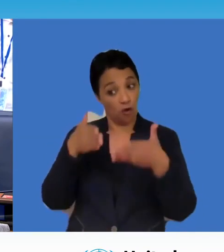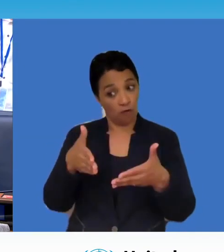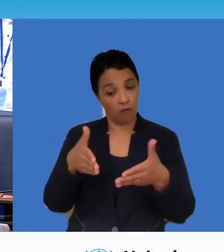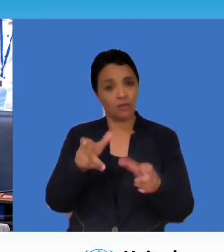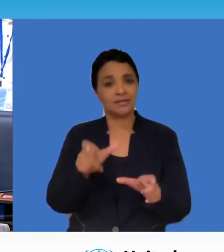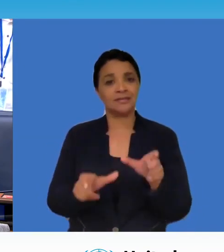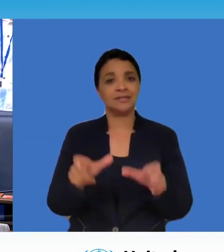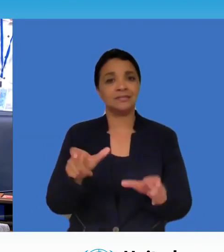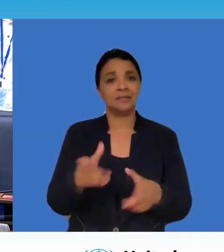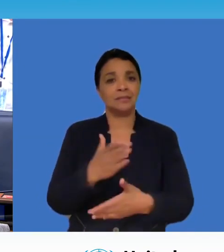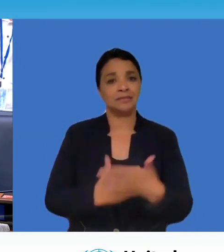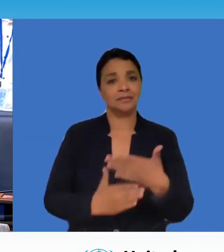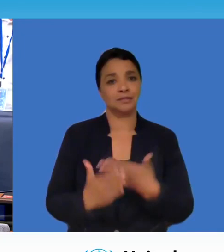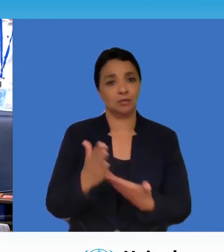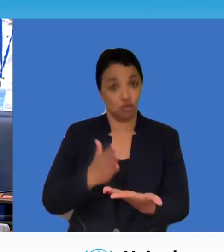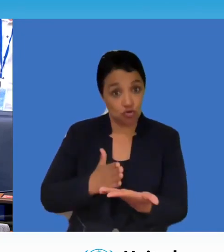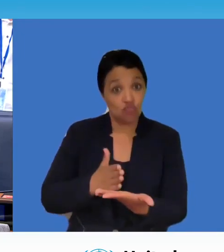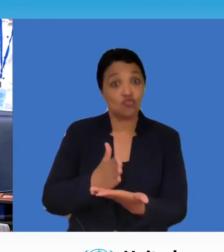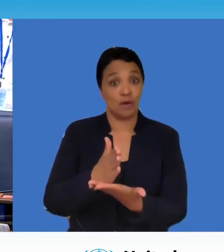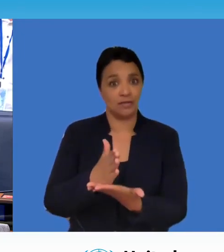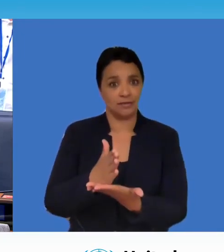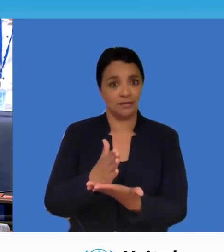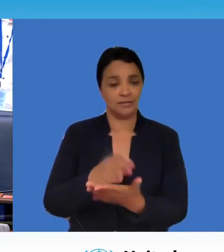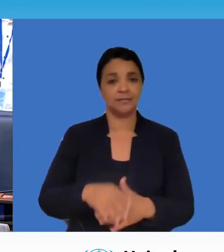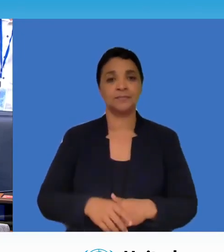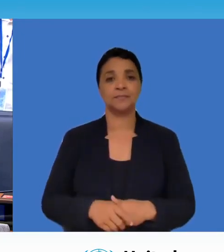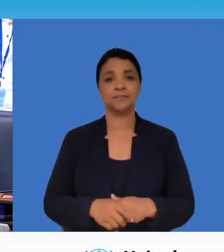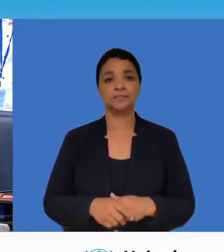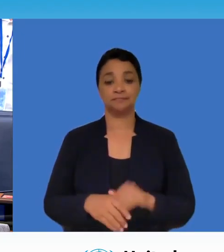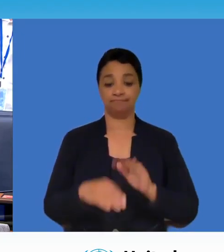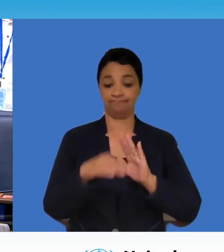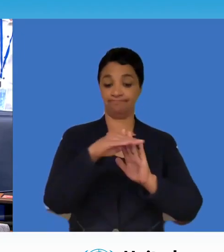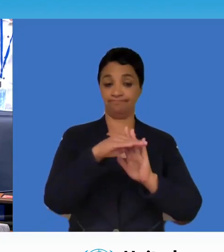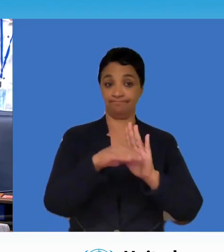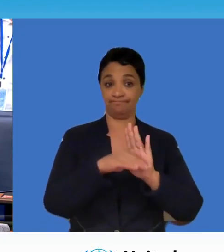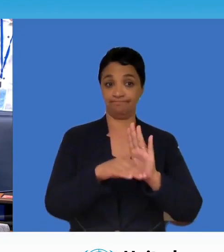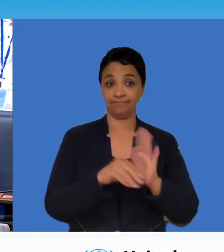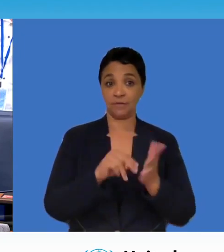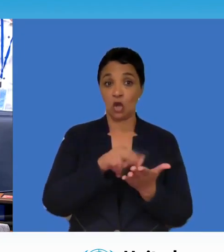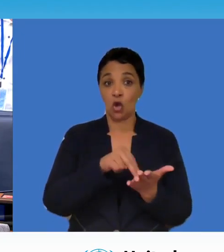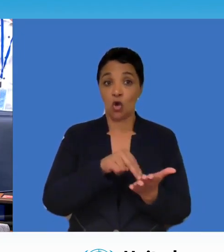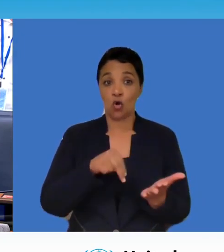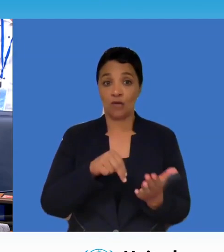disabilities the implementation of the convention of the rights of the persons with disabilities